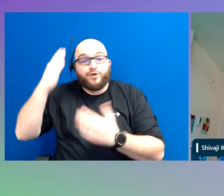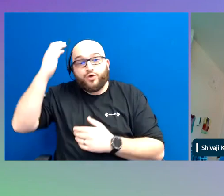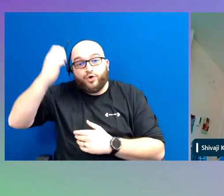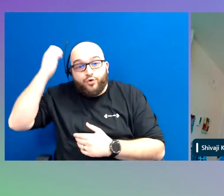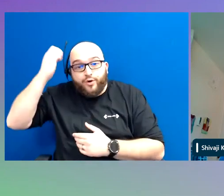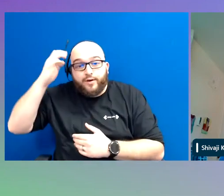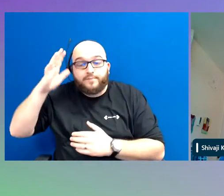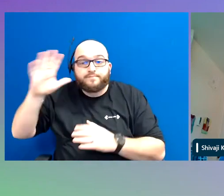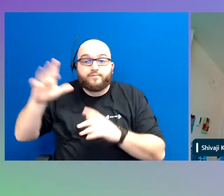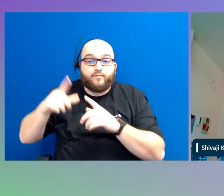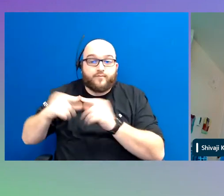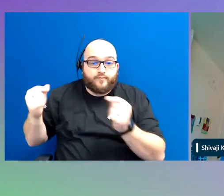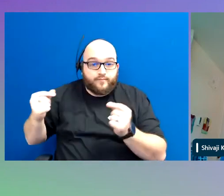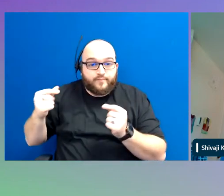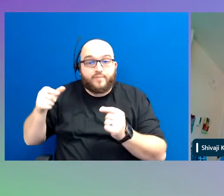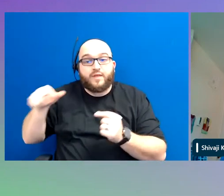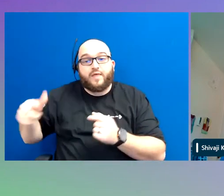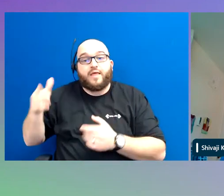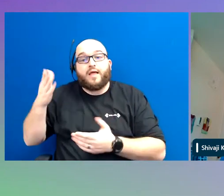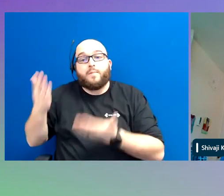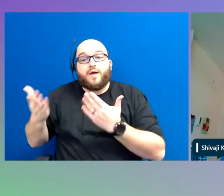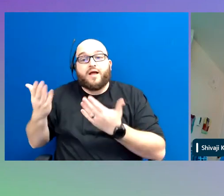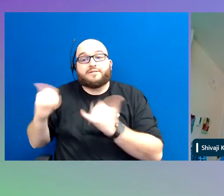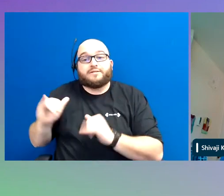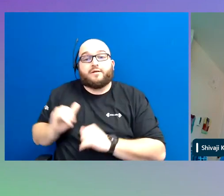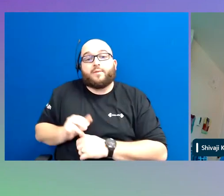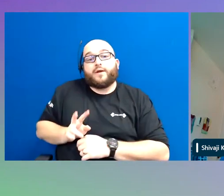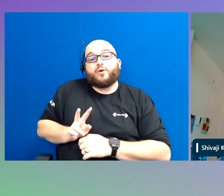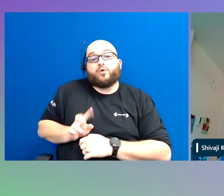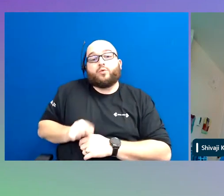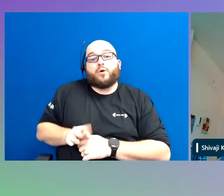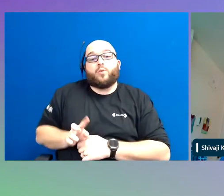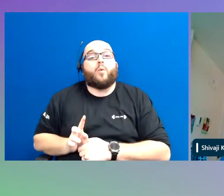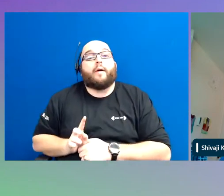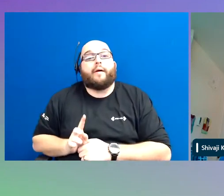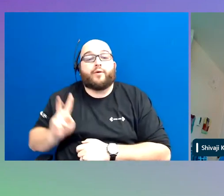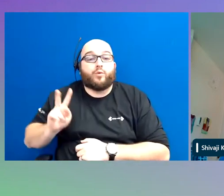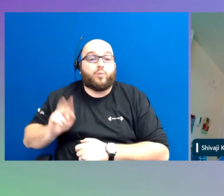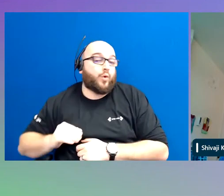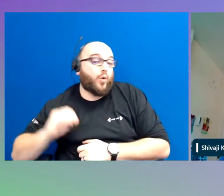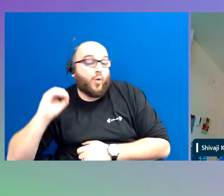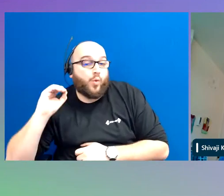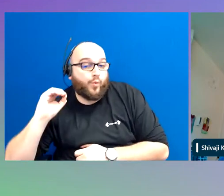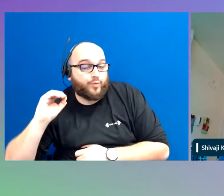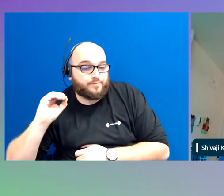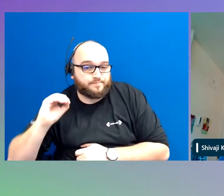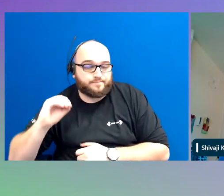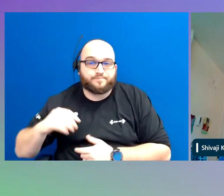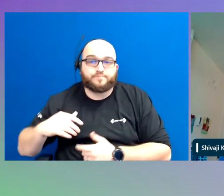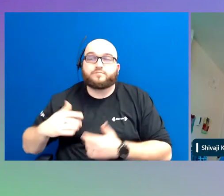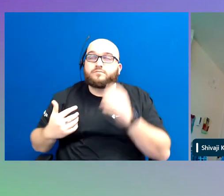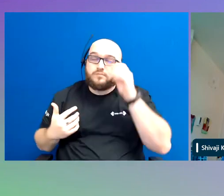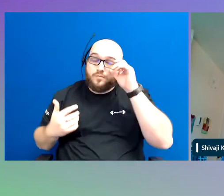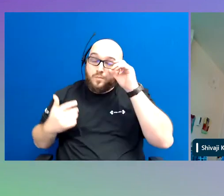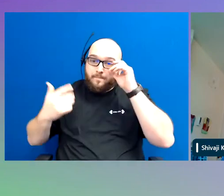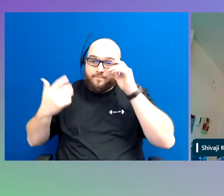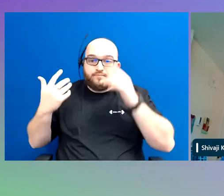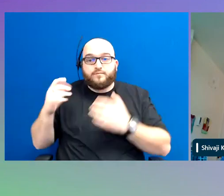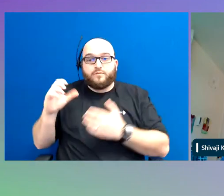might still be a two week act,